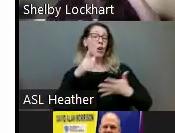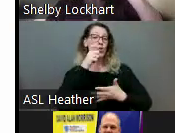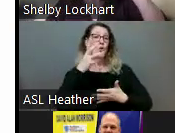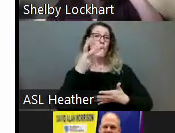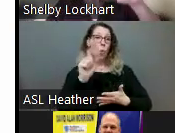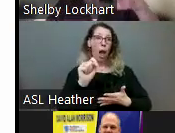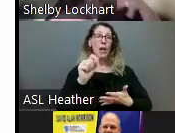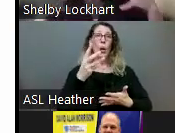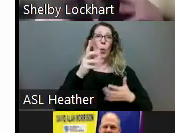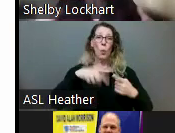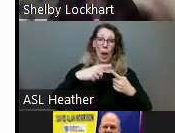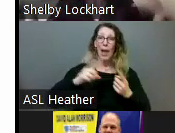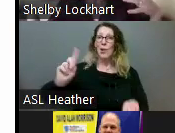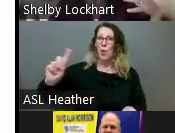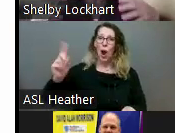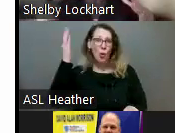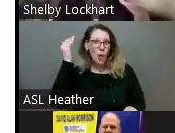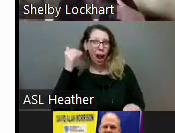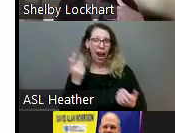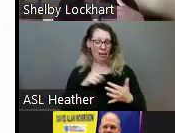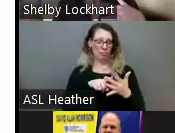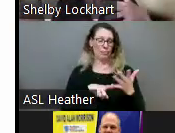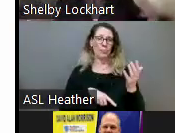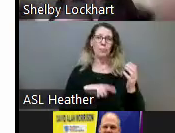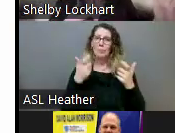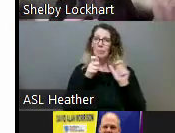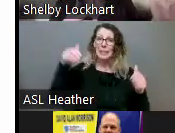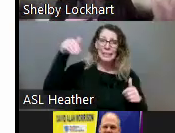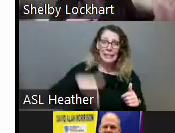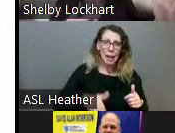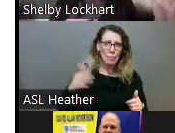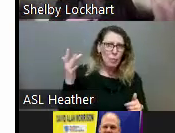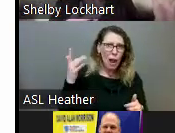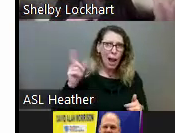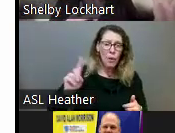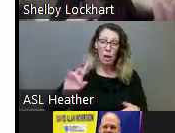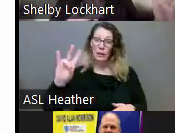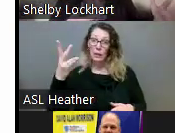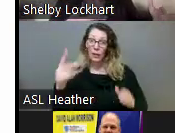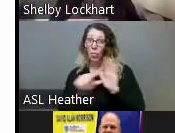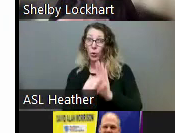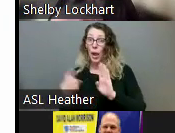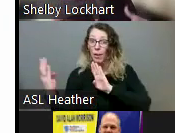Like where do we see these big dips happening, and is it the seventh grade Hall where we just